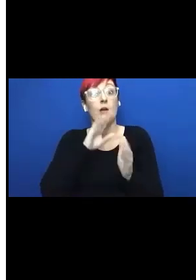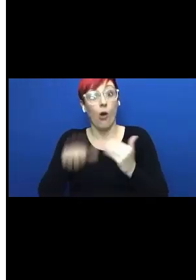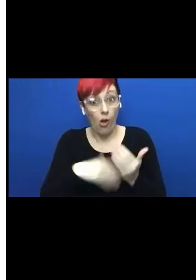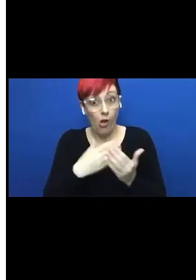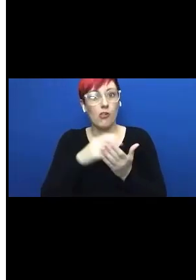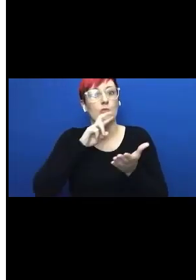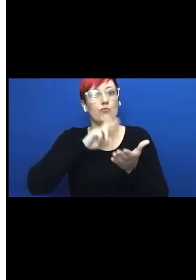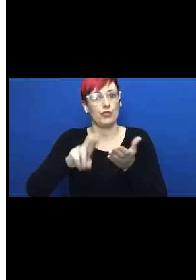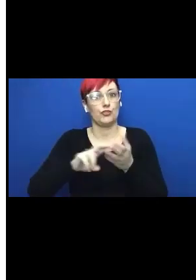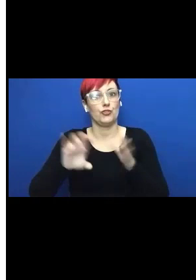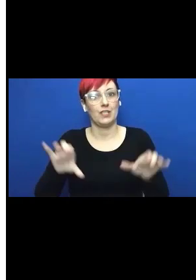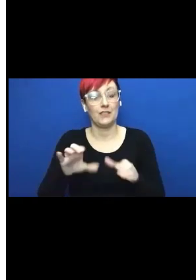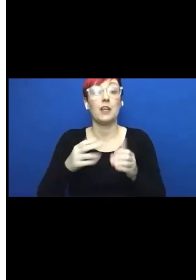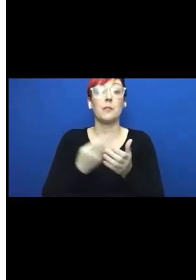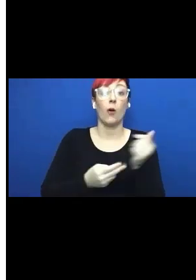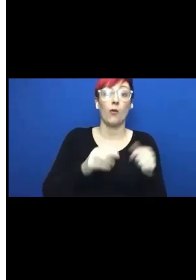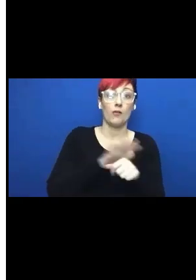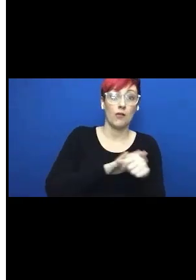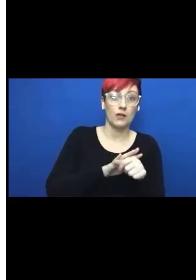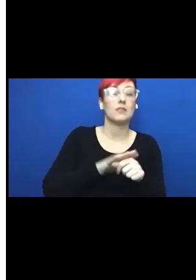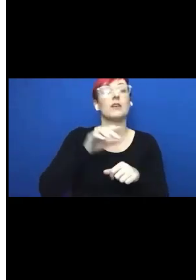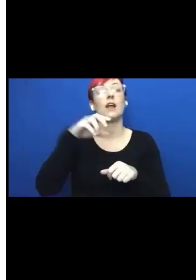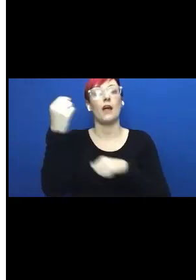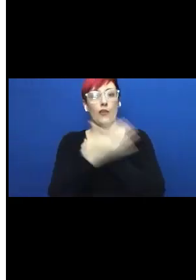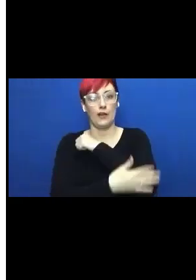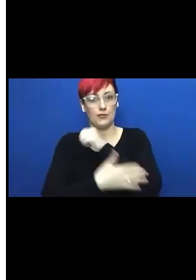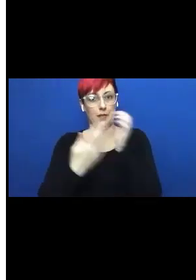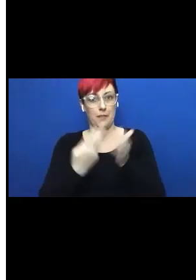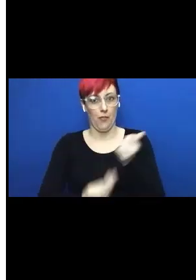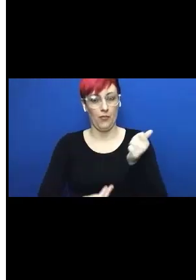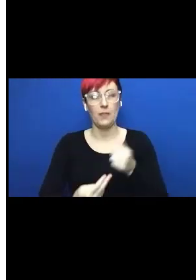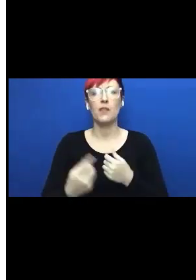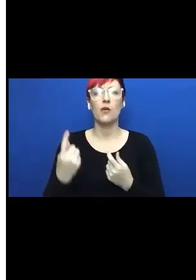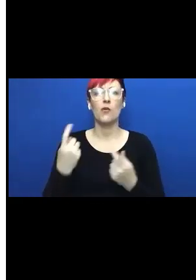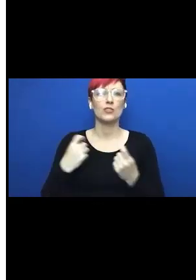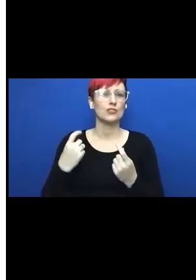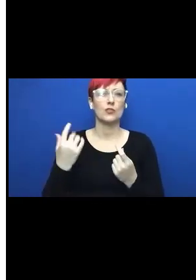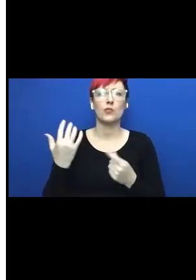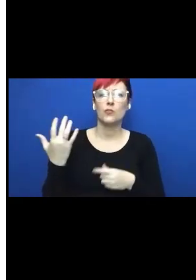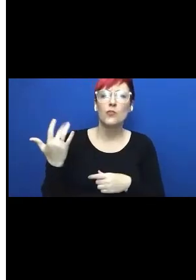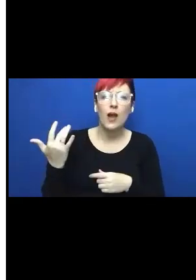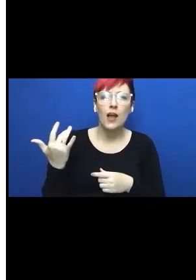both domestic and foreign. And I guess the question is, why is there such a focus on this?